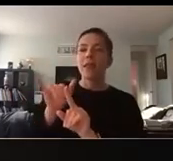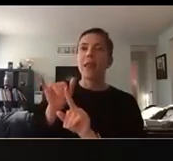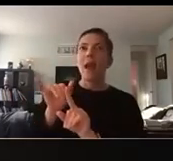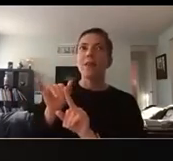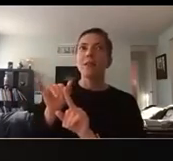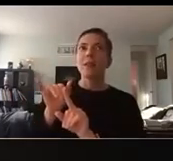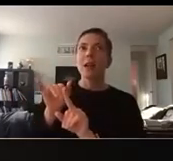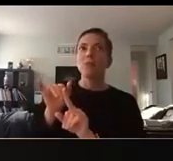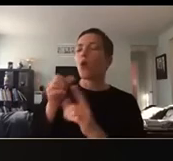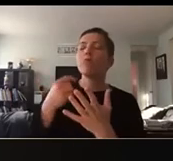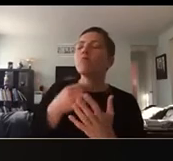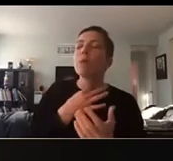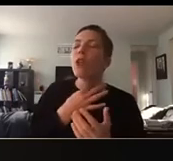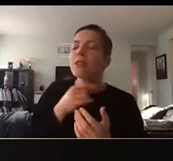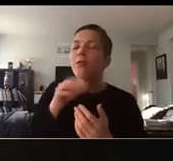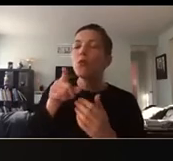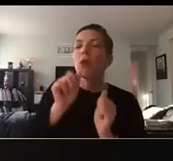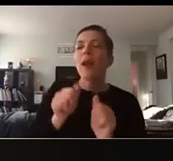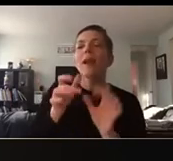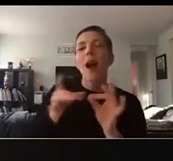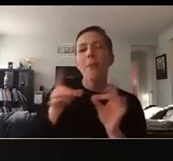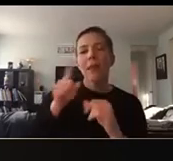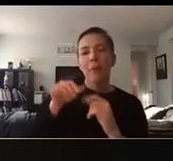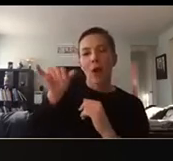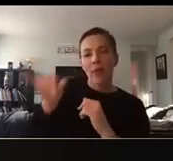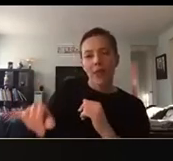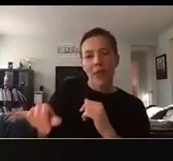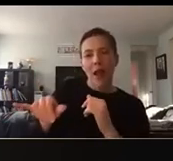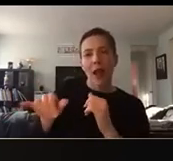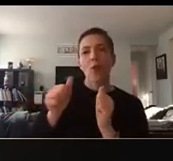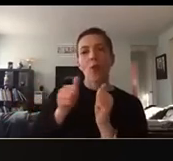One of the things that I was just wondering that if you could comment then about